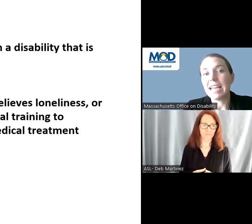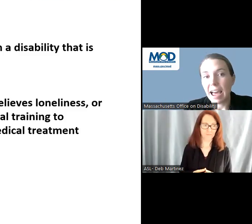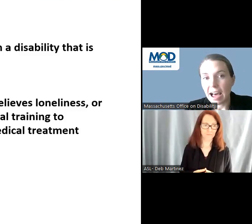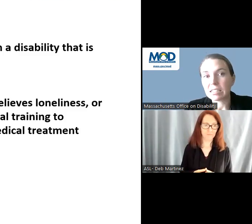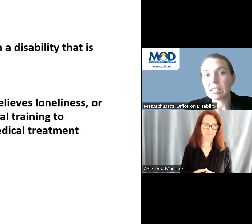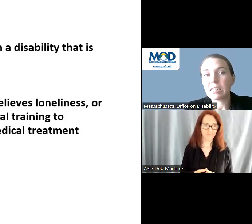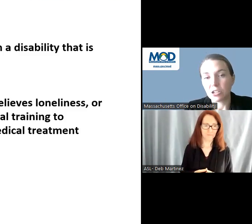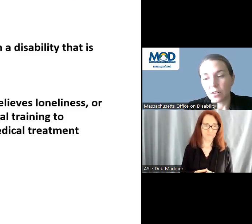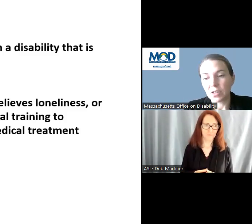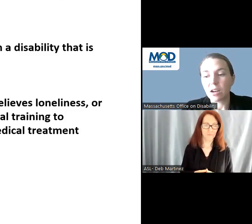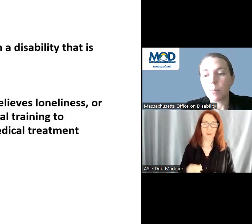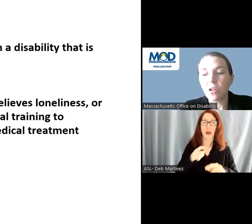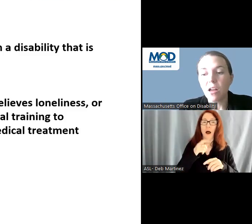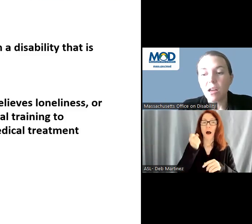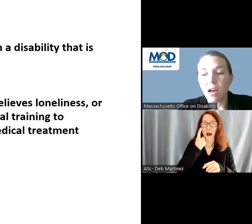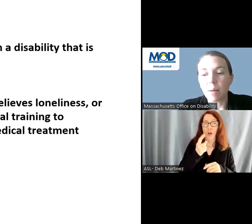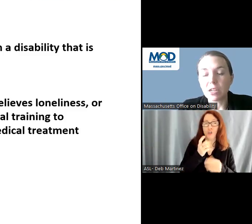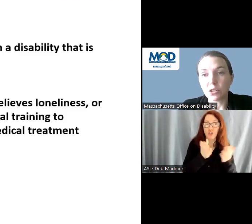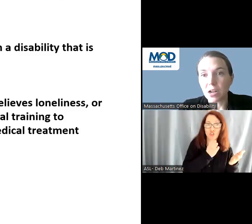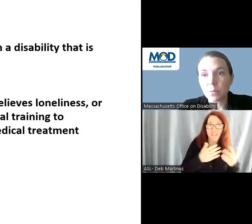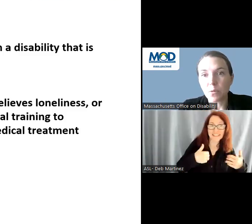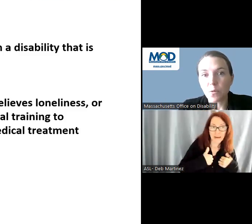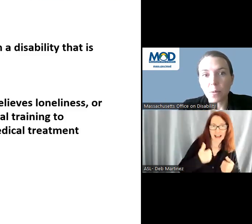task that a service animal is trained to perform.